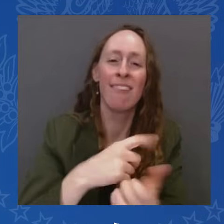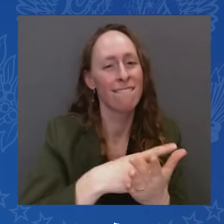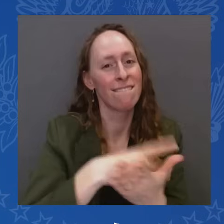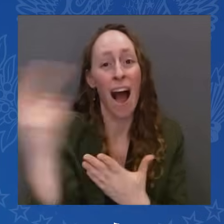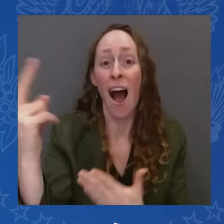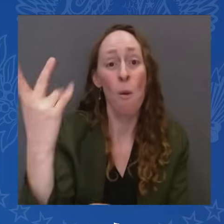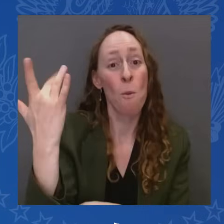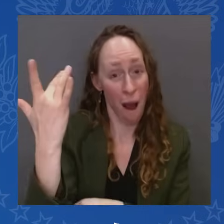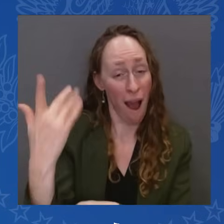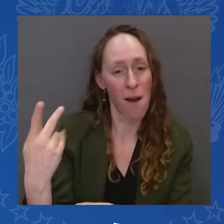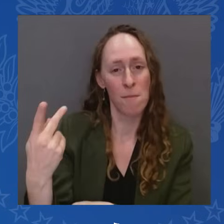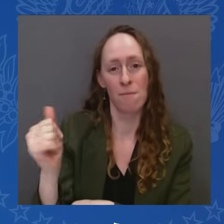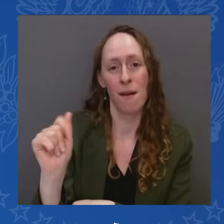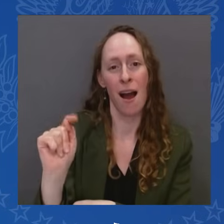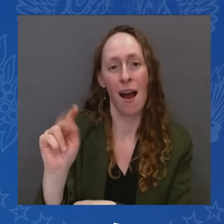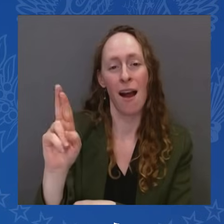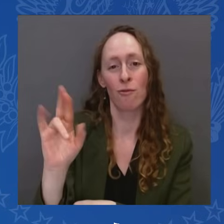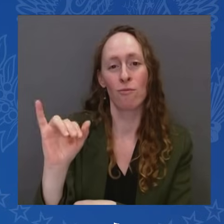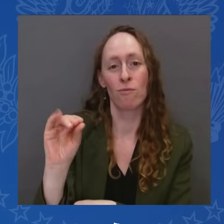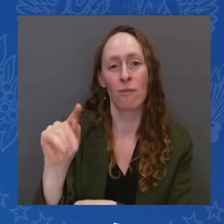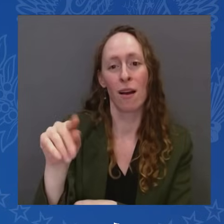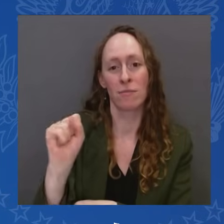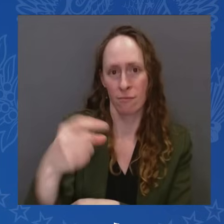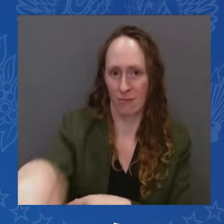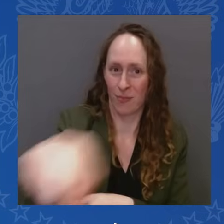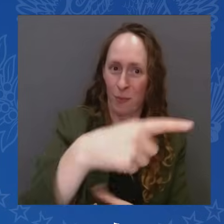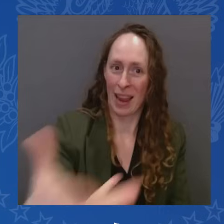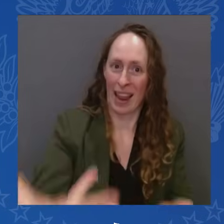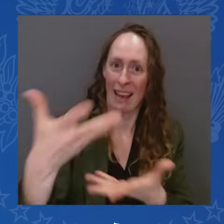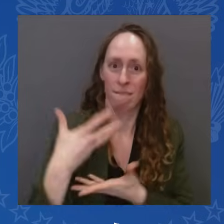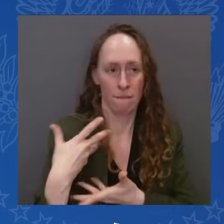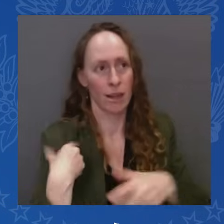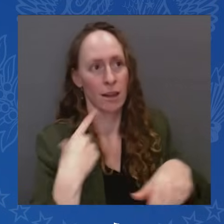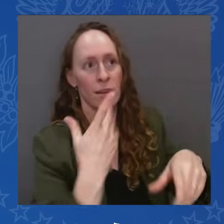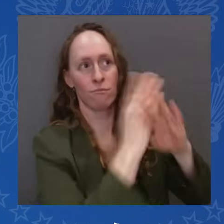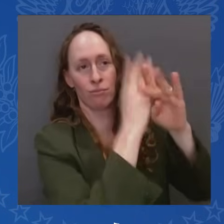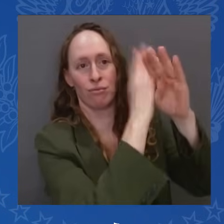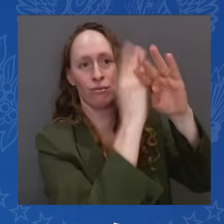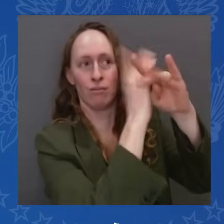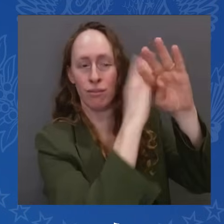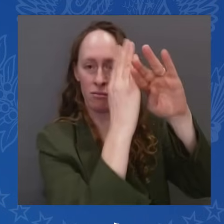and strengthening our -- our institutions. Today, President Biden and I